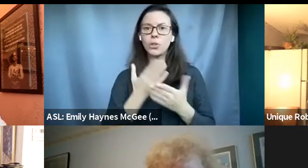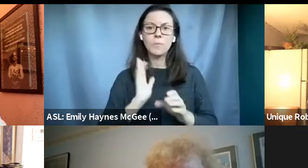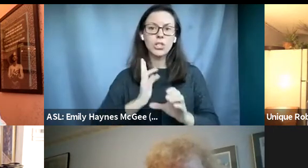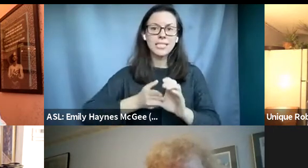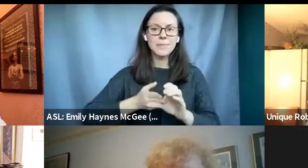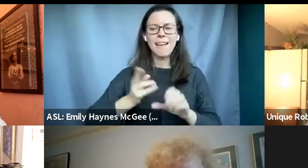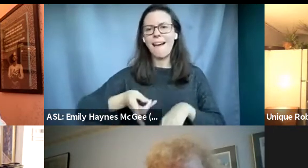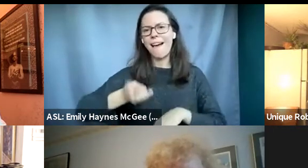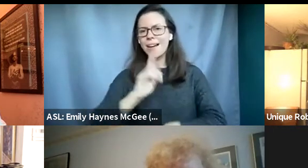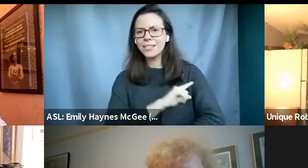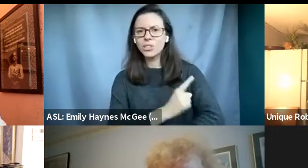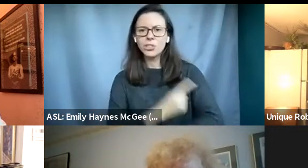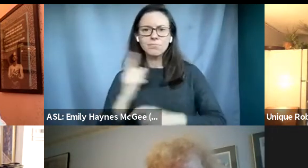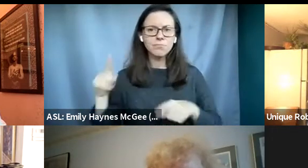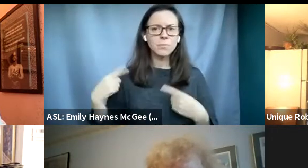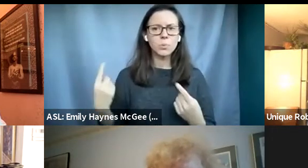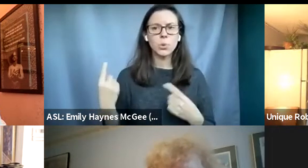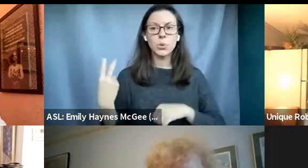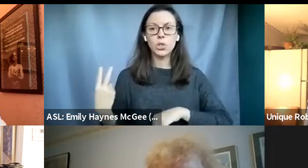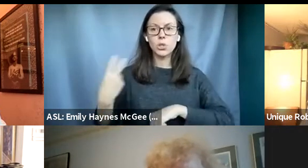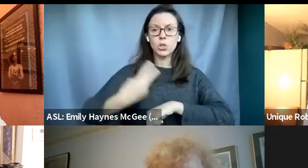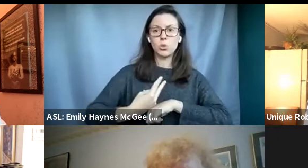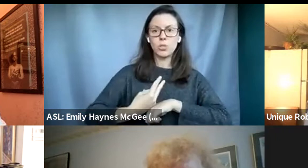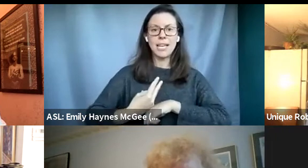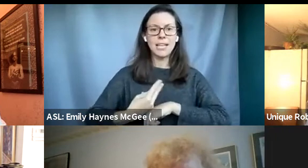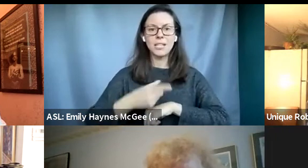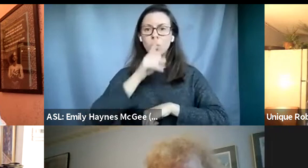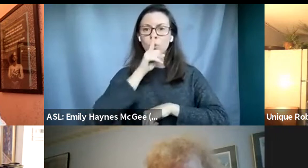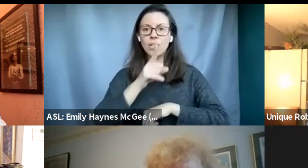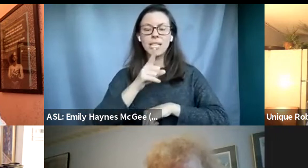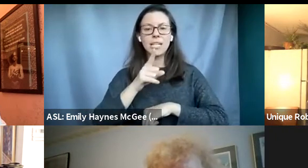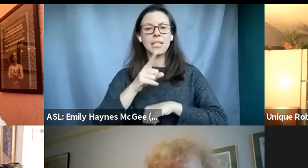it was just a really, really beautiful healing space with really dynamic conversation around